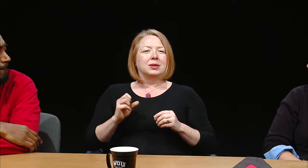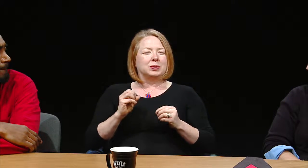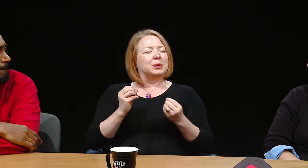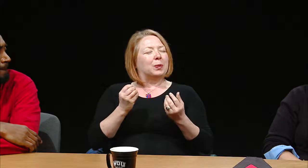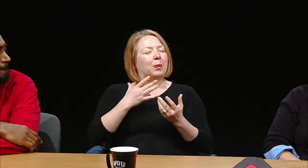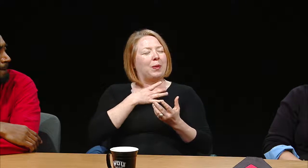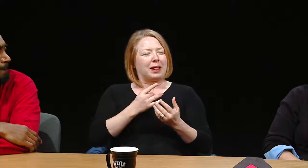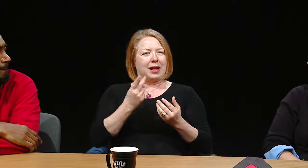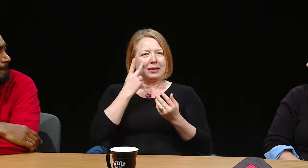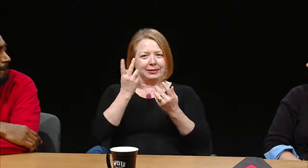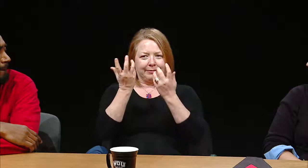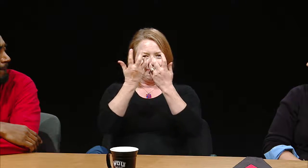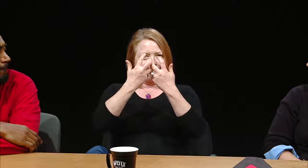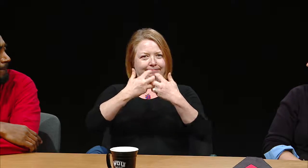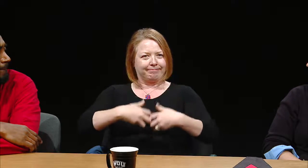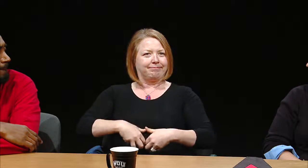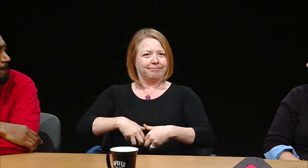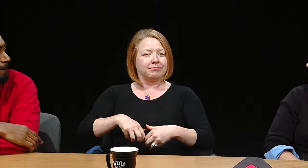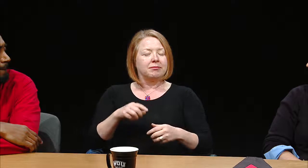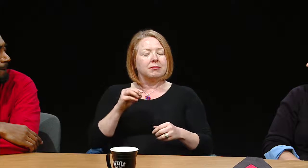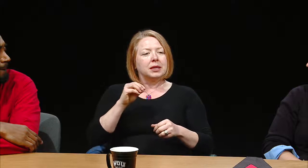that anybody could watch that video and have access.